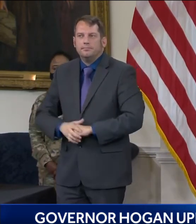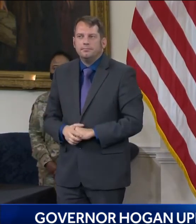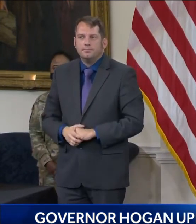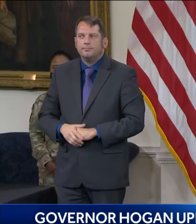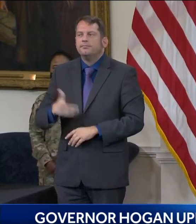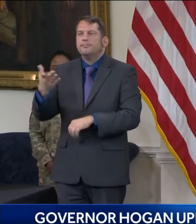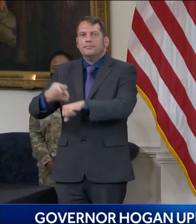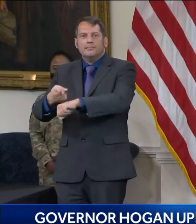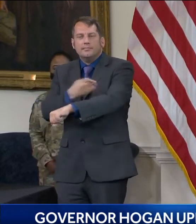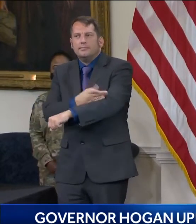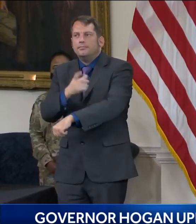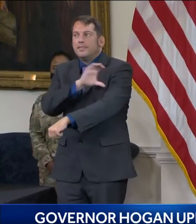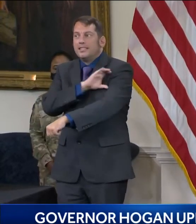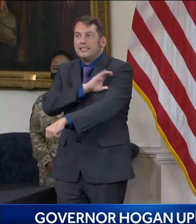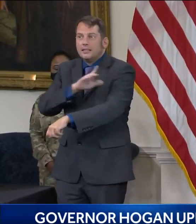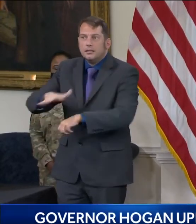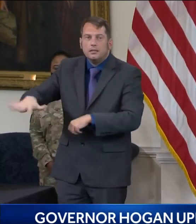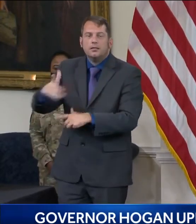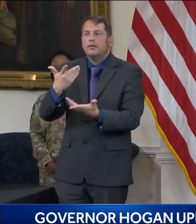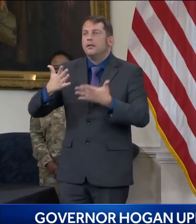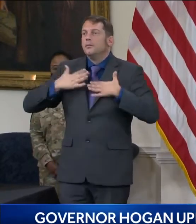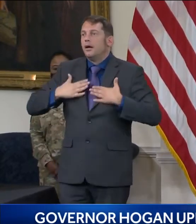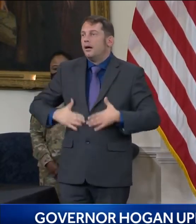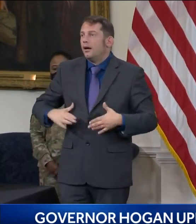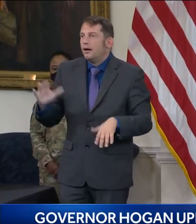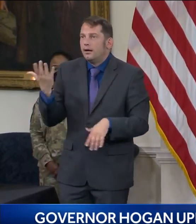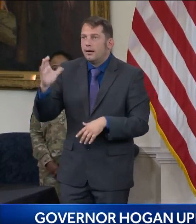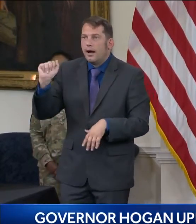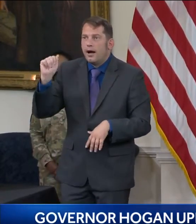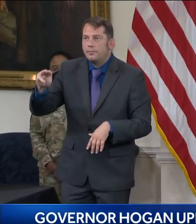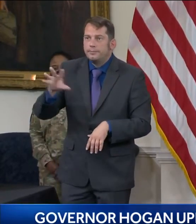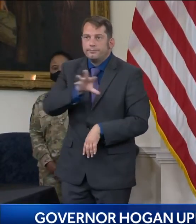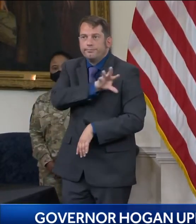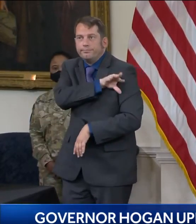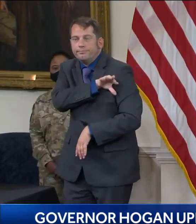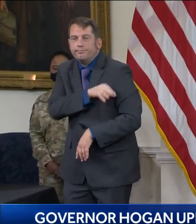TECHNIQUES AND BODY CAMS, MORE COMMUNITY OUTREACH AND GET OUR